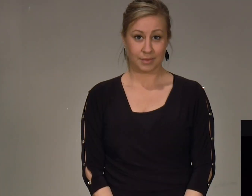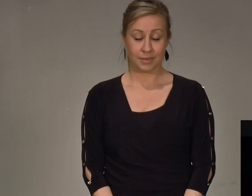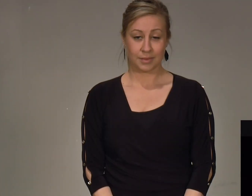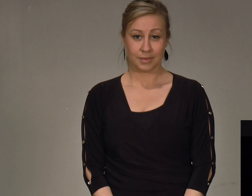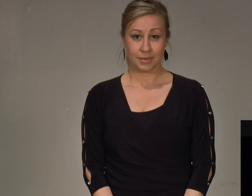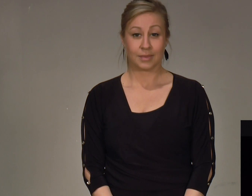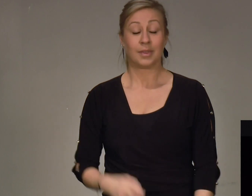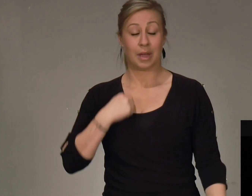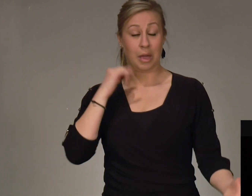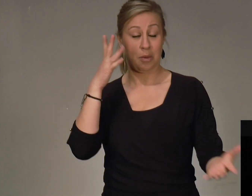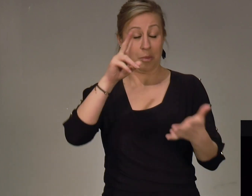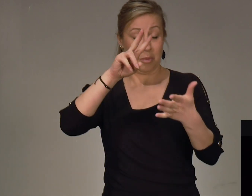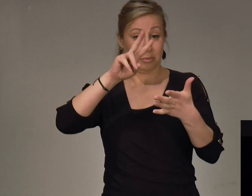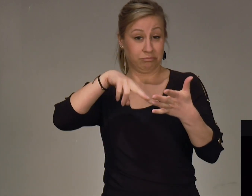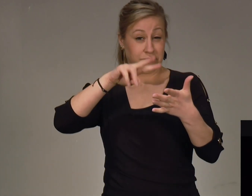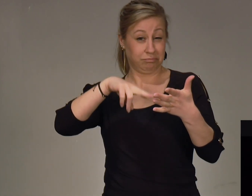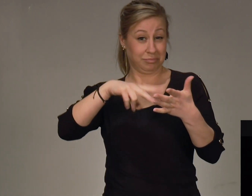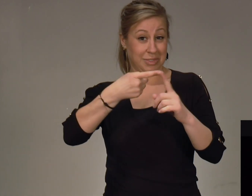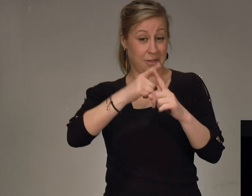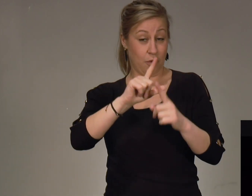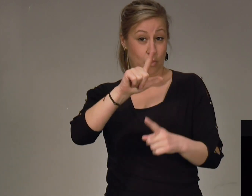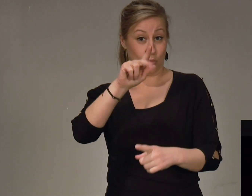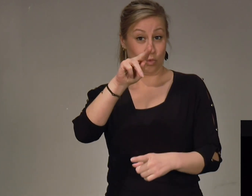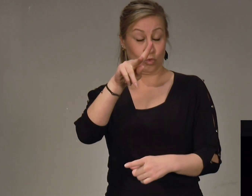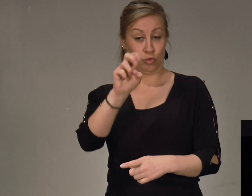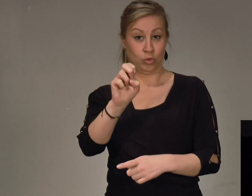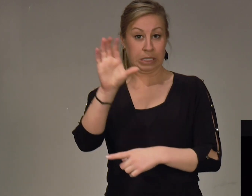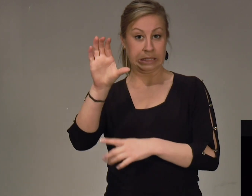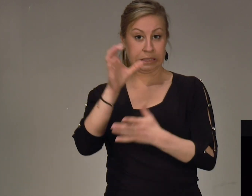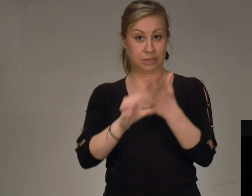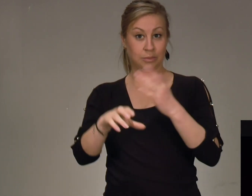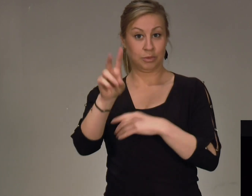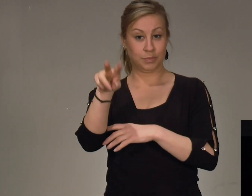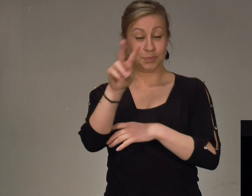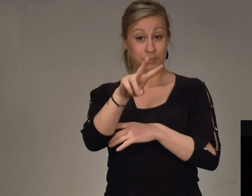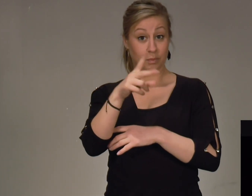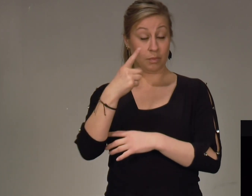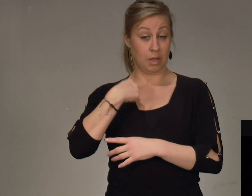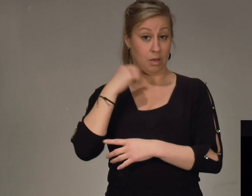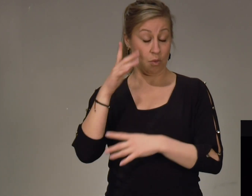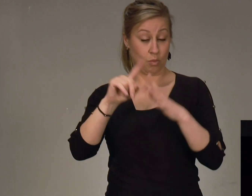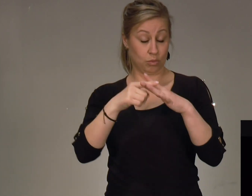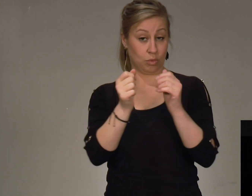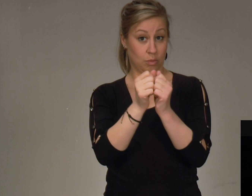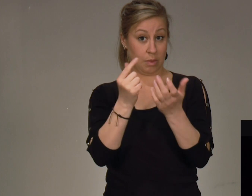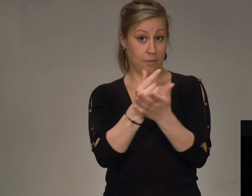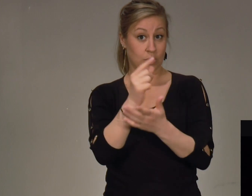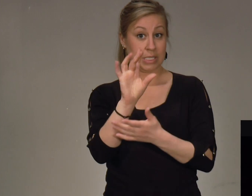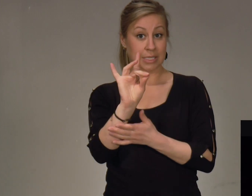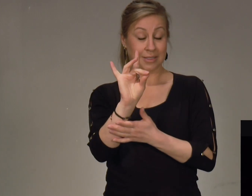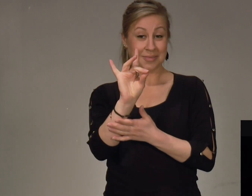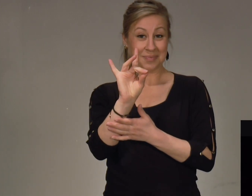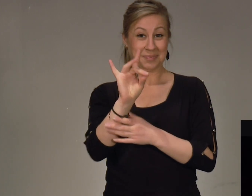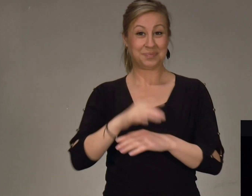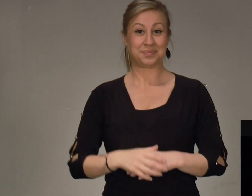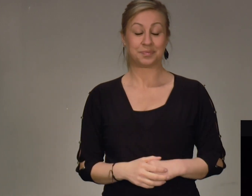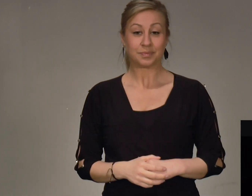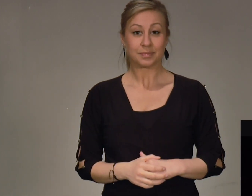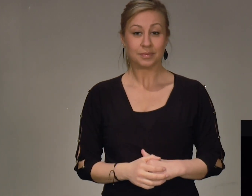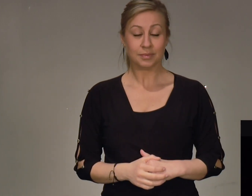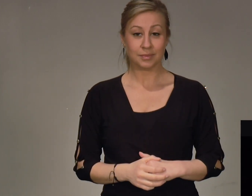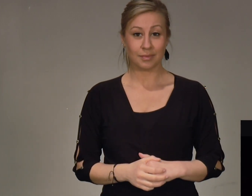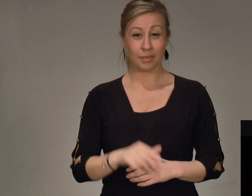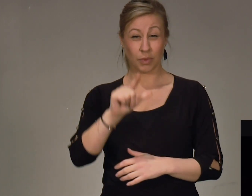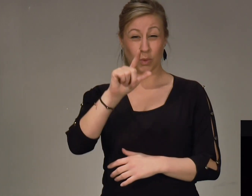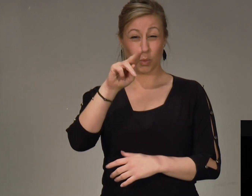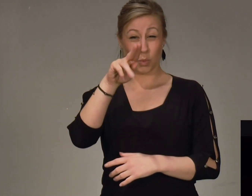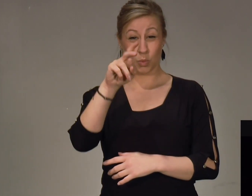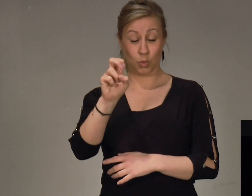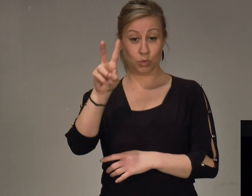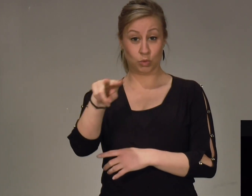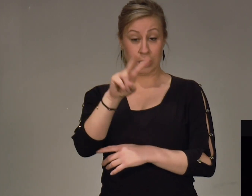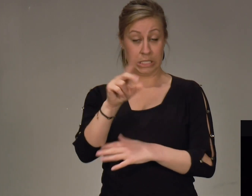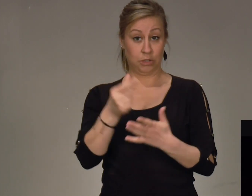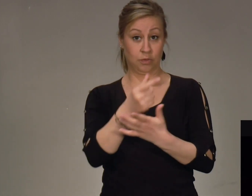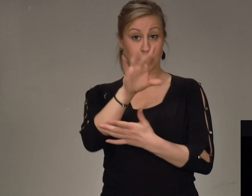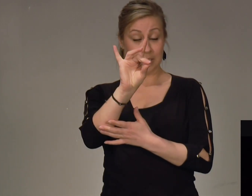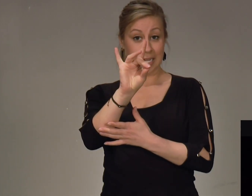I'll be readomg from Luke 22. We're gonna start in verse 8. Luke 22:8: Jesus sent Peter